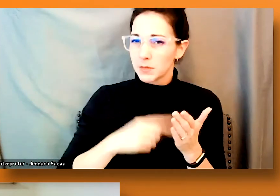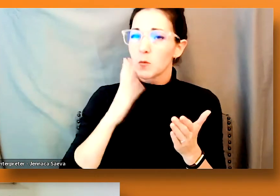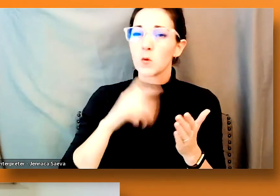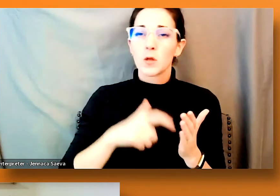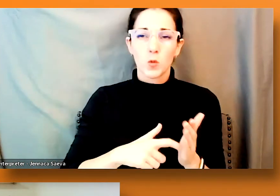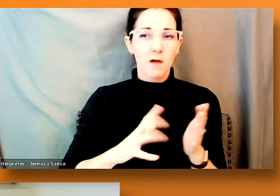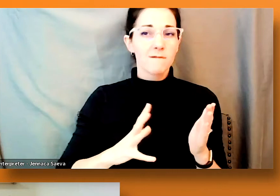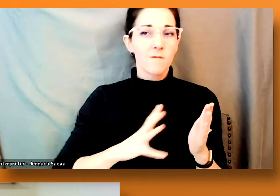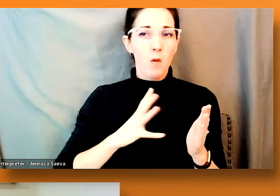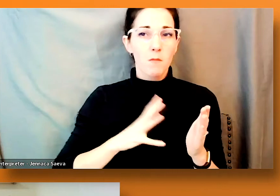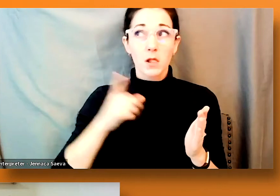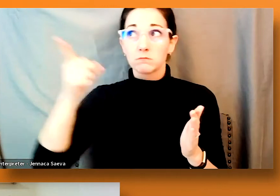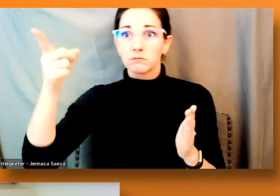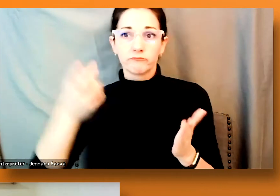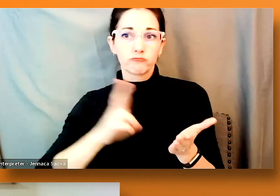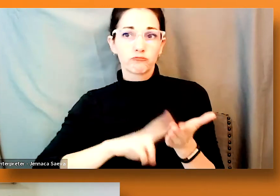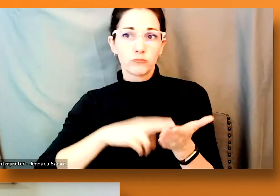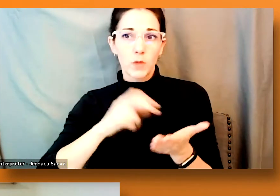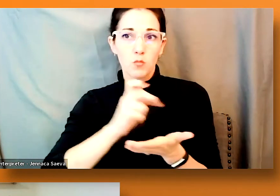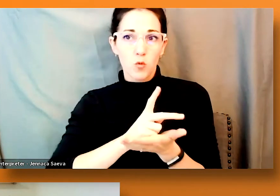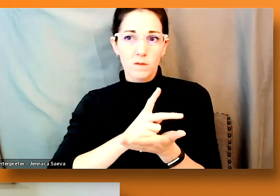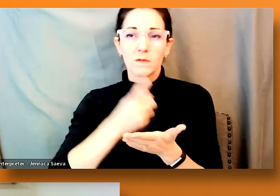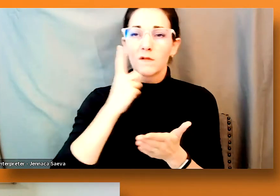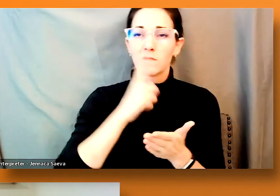you would need formal approval to make those adjustments.